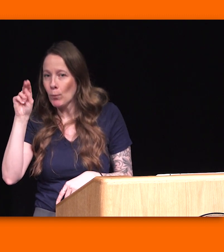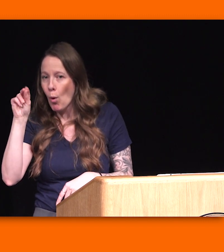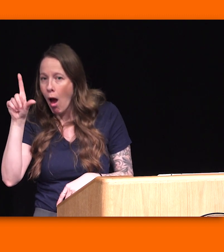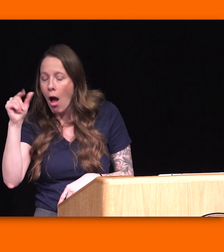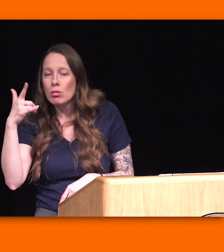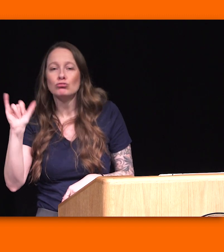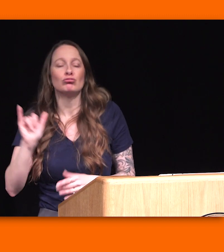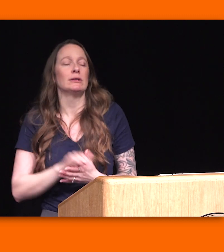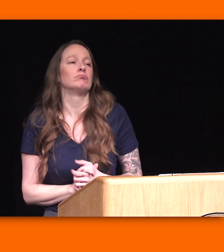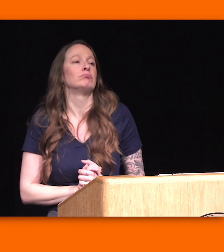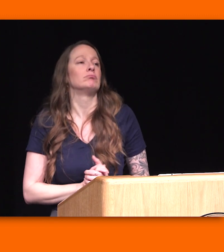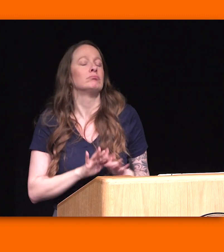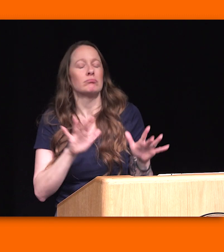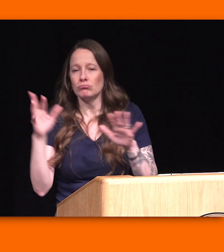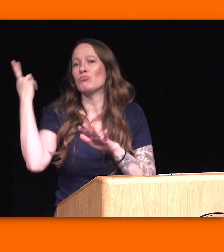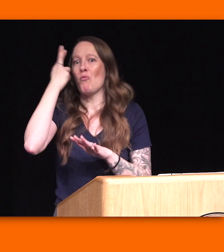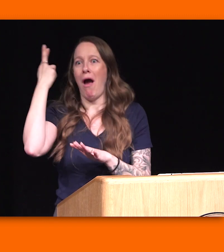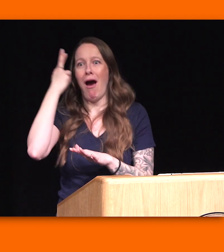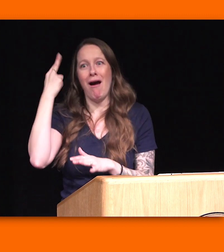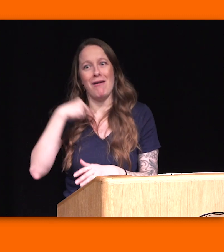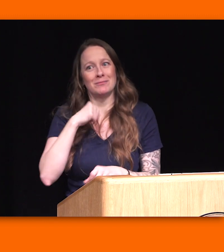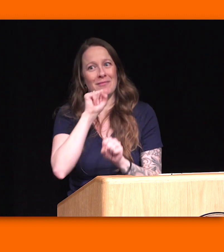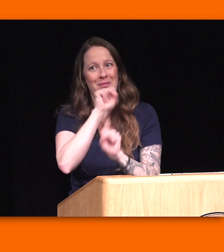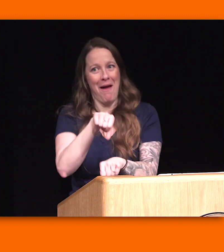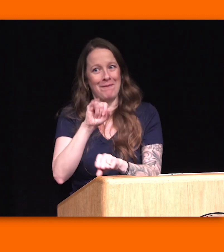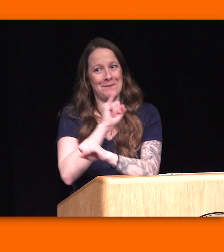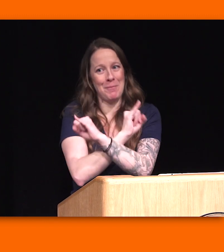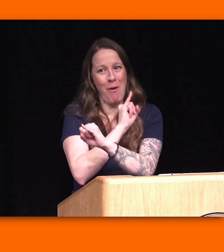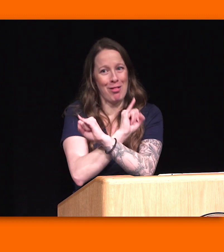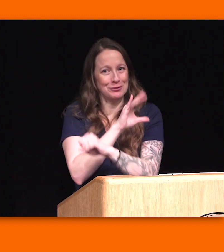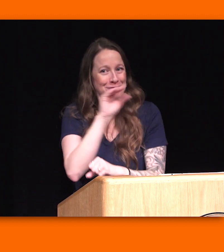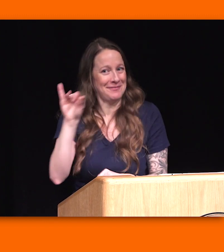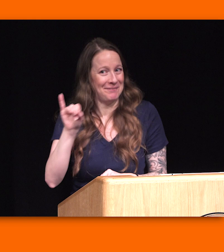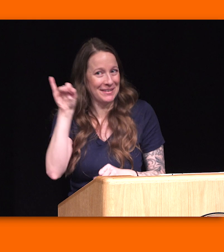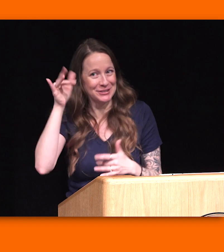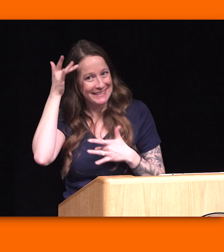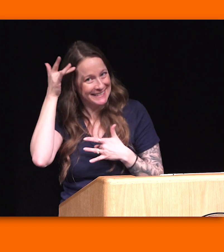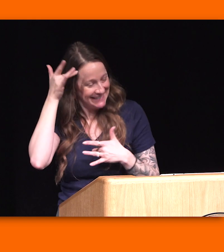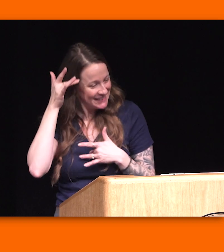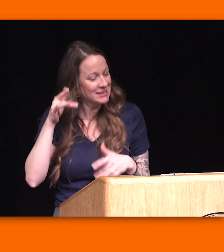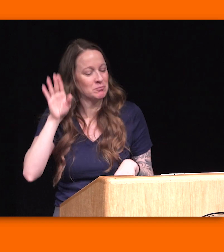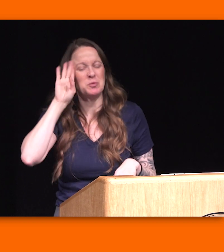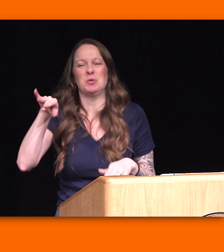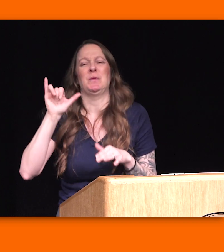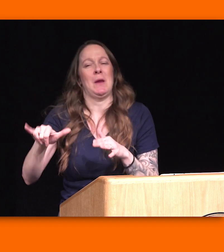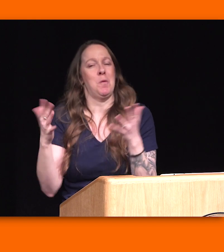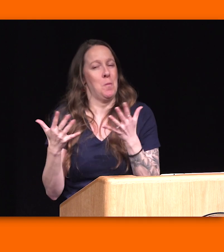immunology, just to figure out what I wanted to do. So, I found that I was interested